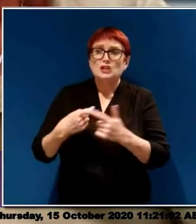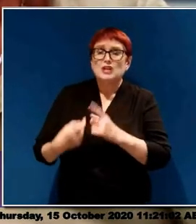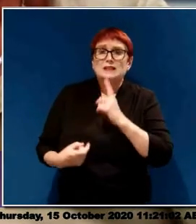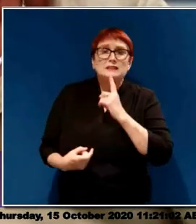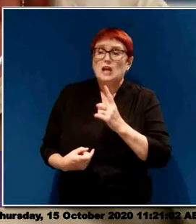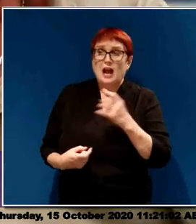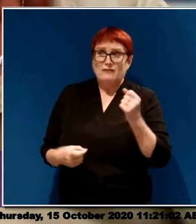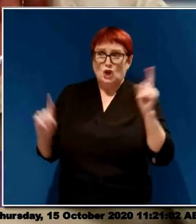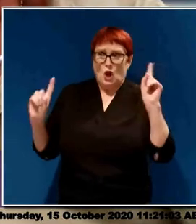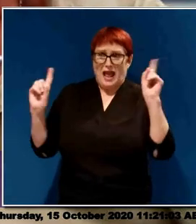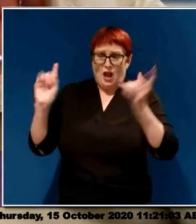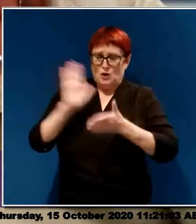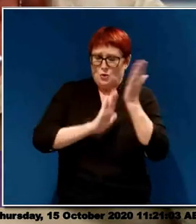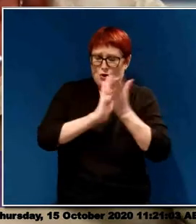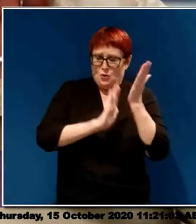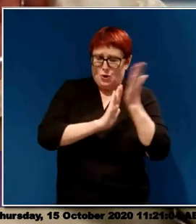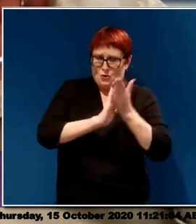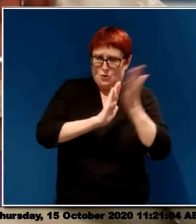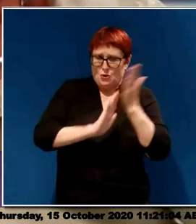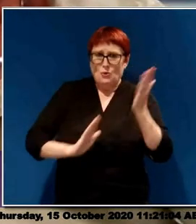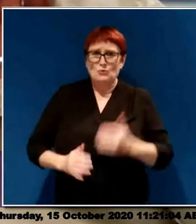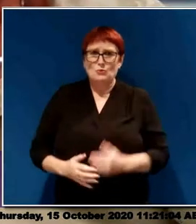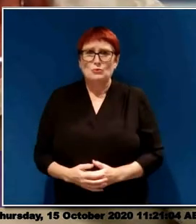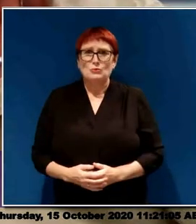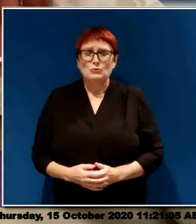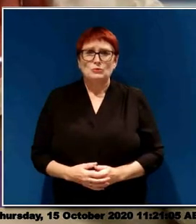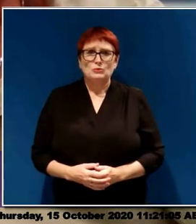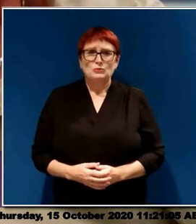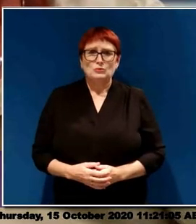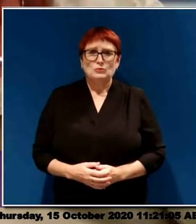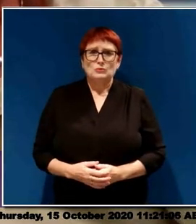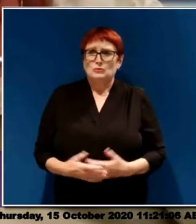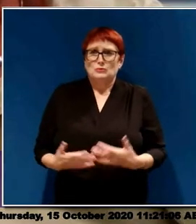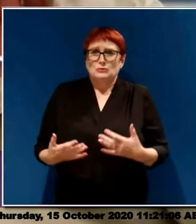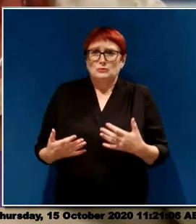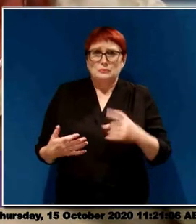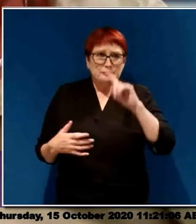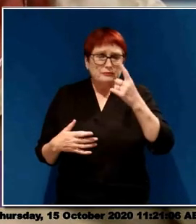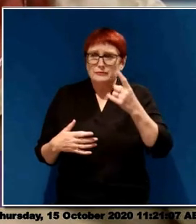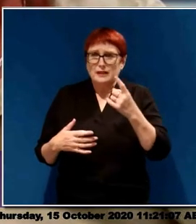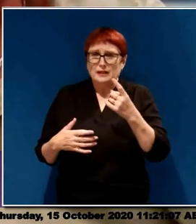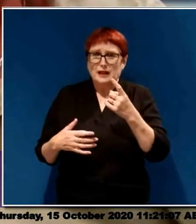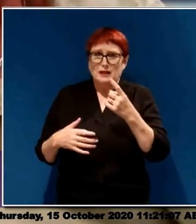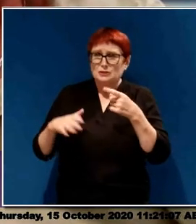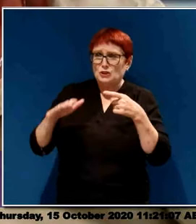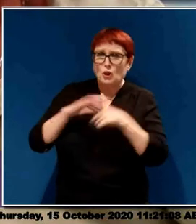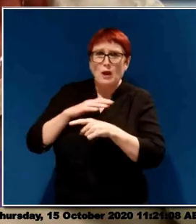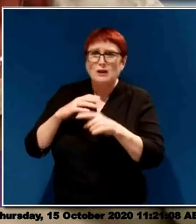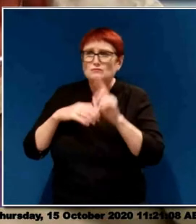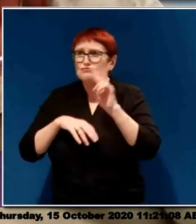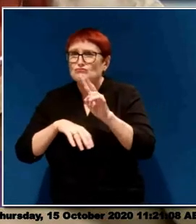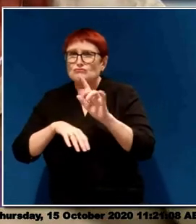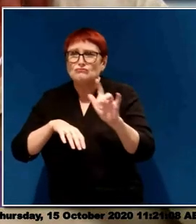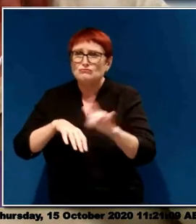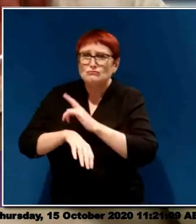There's no shows, there's no going out. It's very rare to get him out of the house.